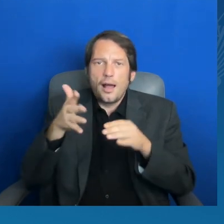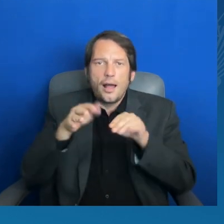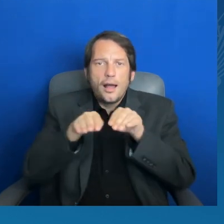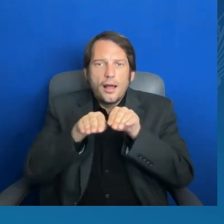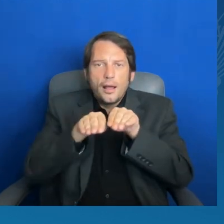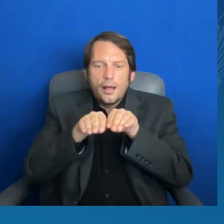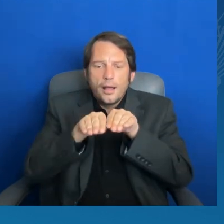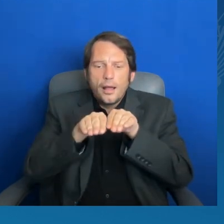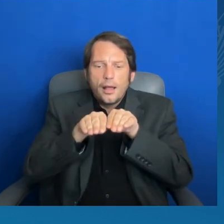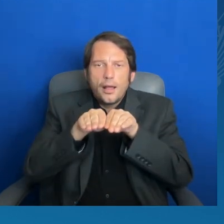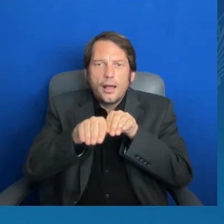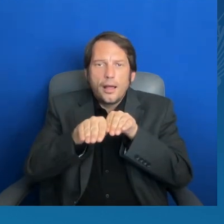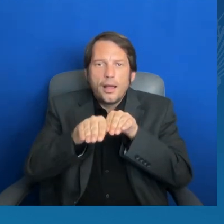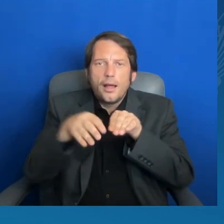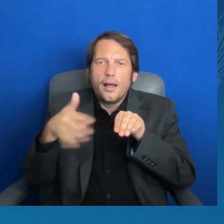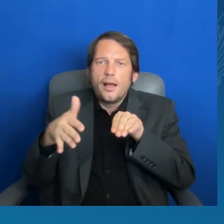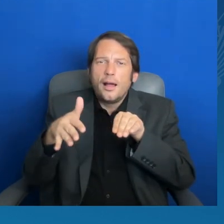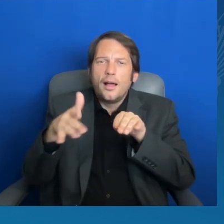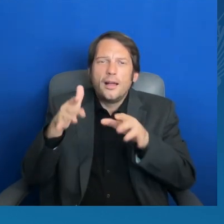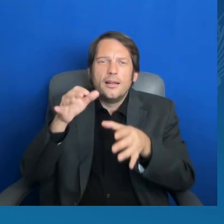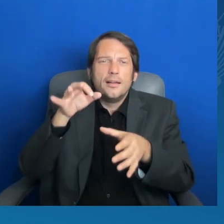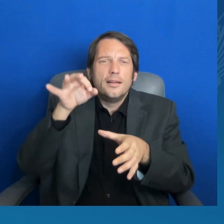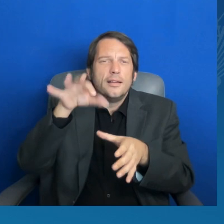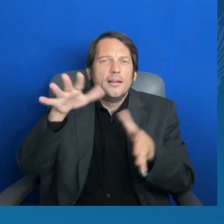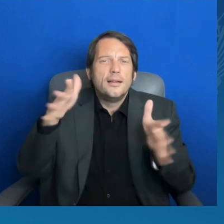to your point about a public health crisis,